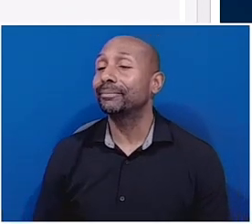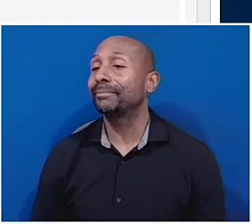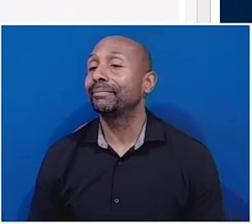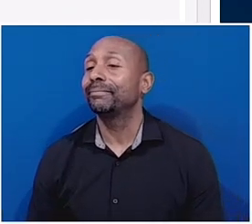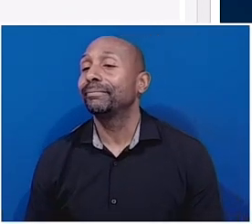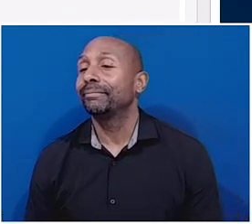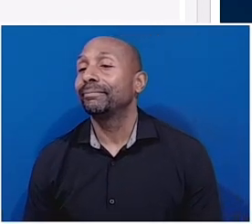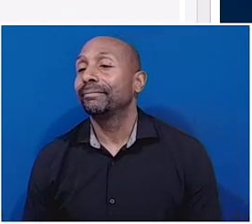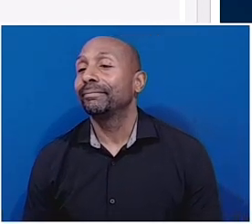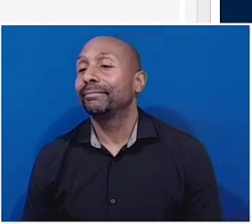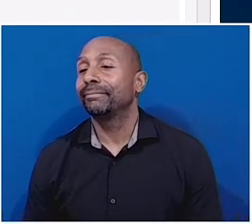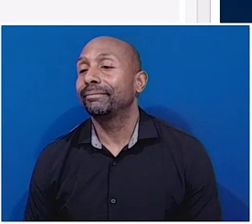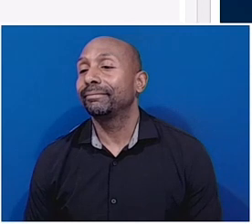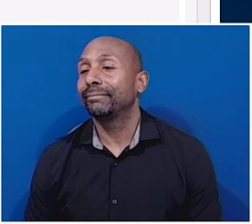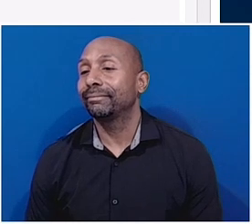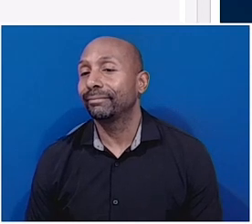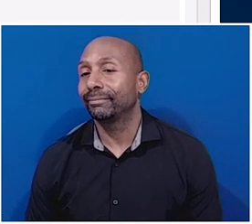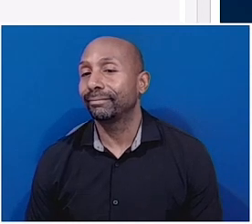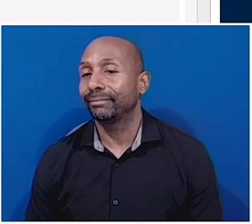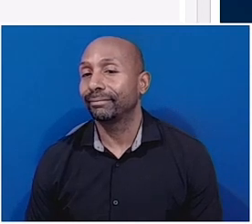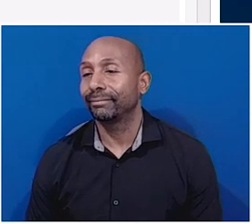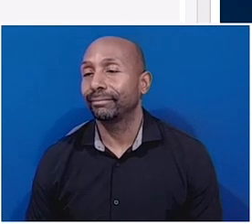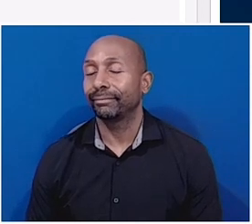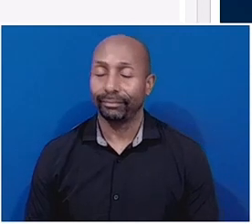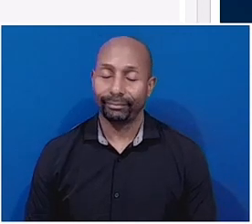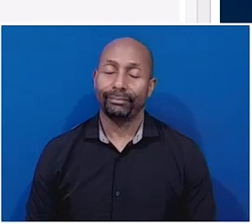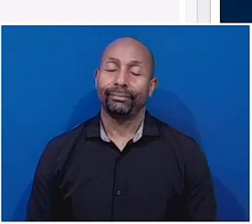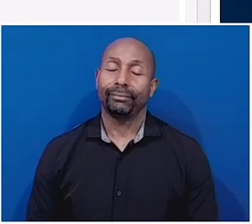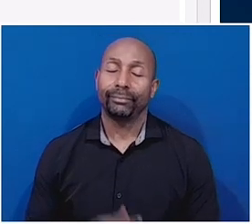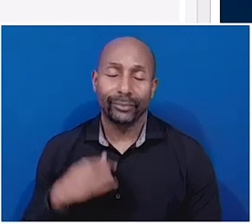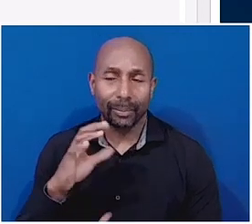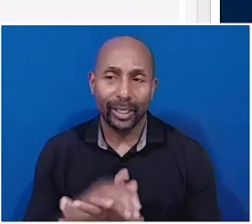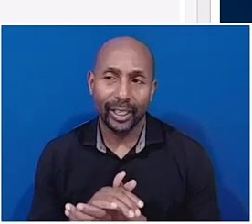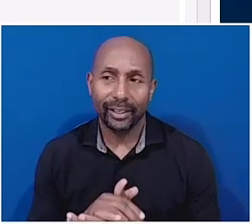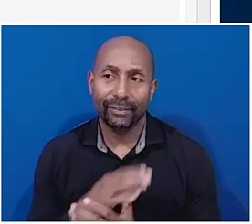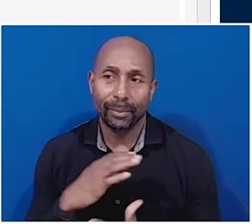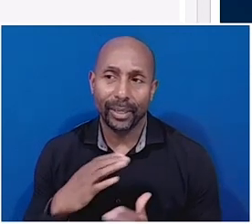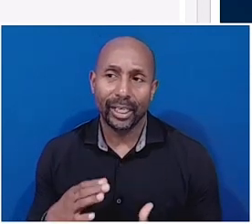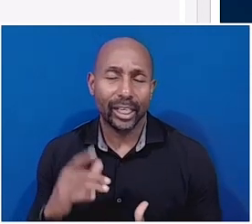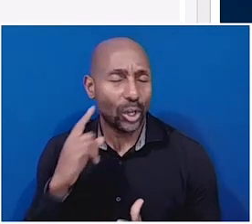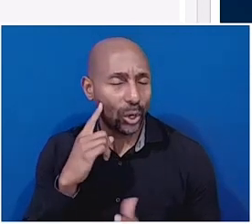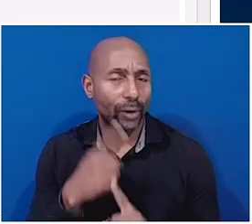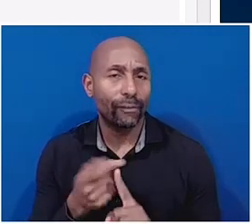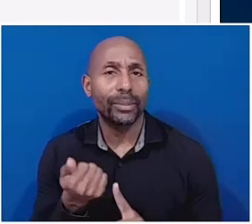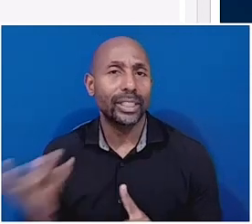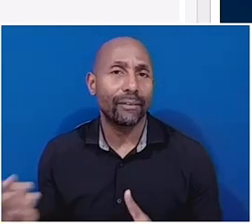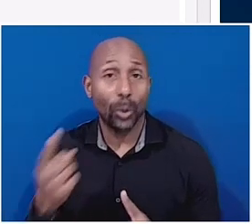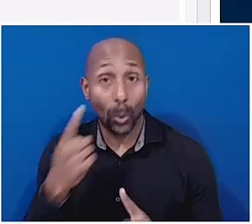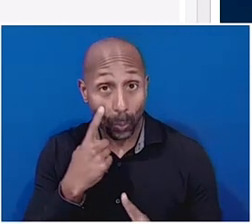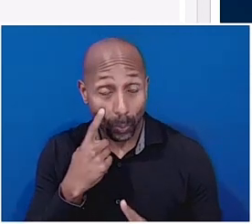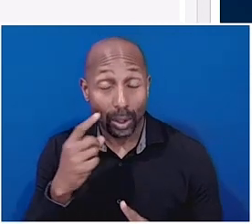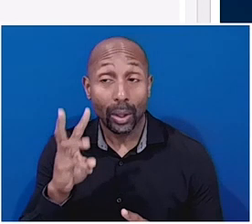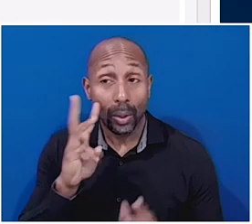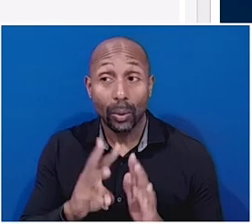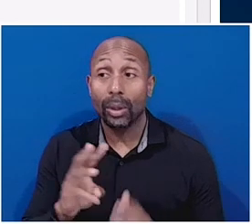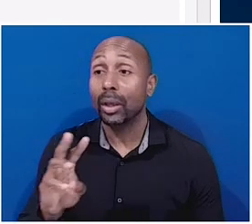You know, I believe the committee heard from a couple of witnesses who described